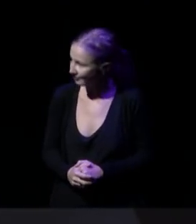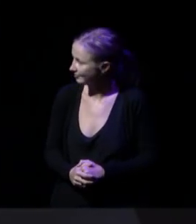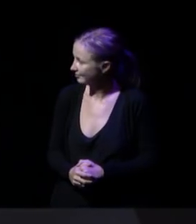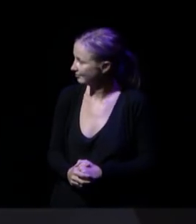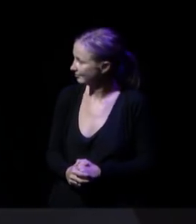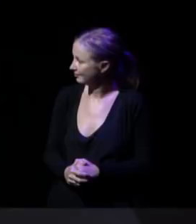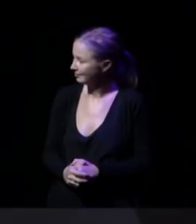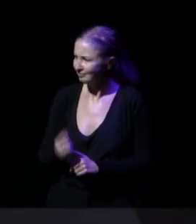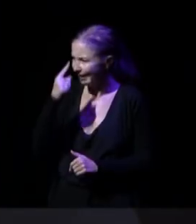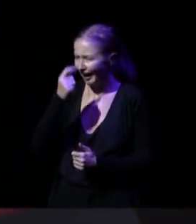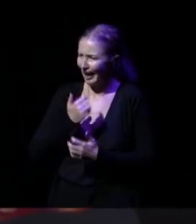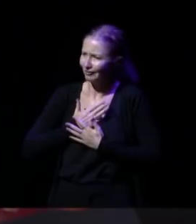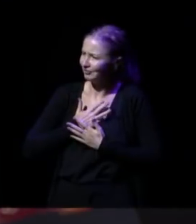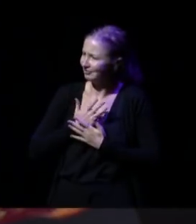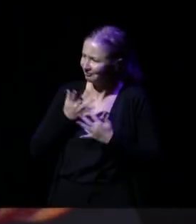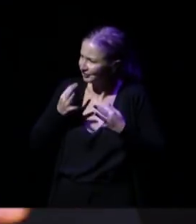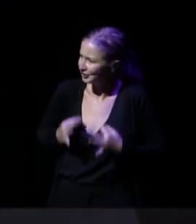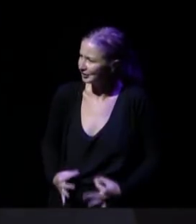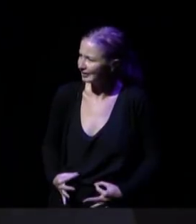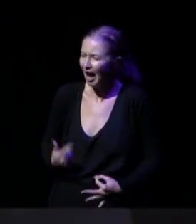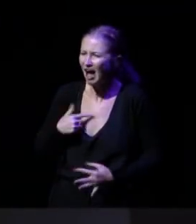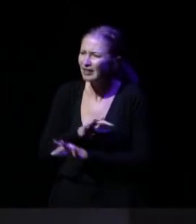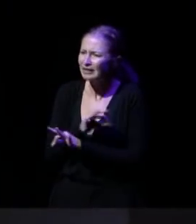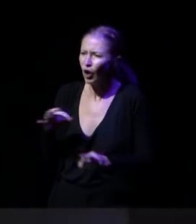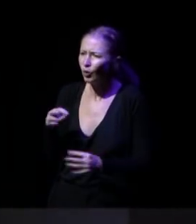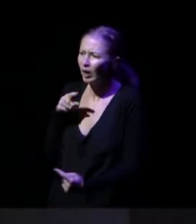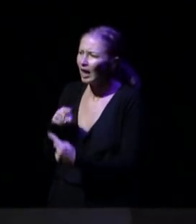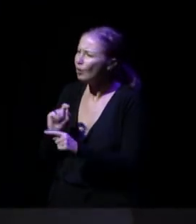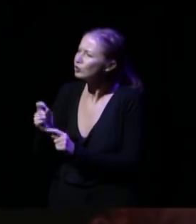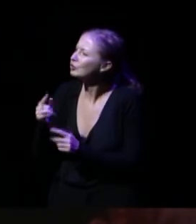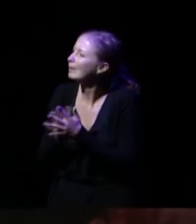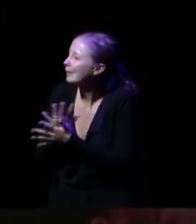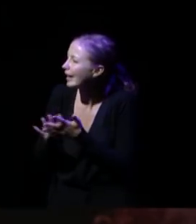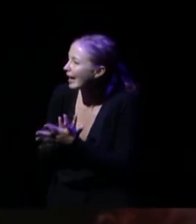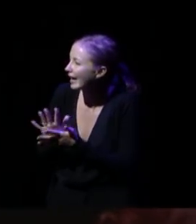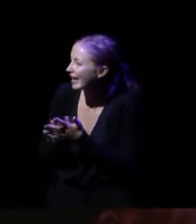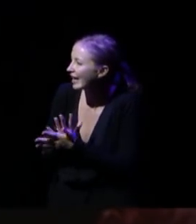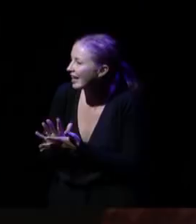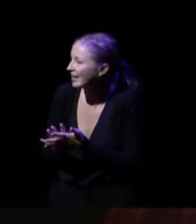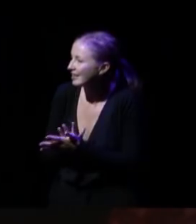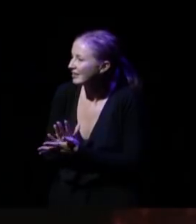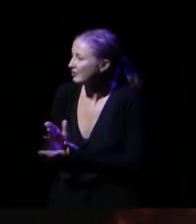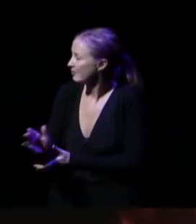I mean, I can't think of any objection. What would you, what are you looking for? What do you need? Like, what's your thought?